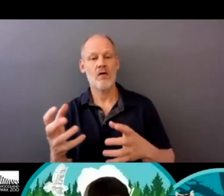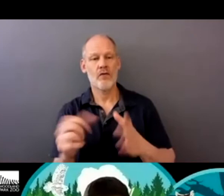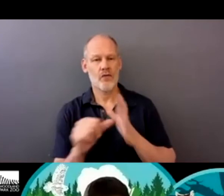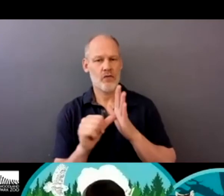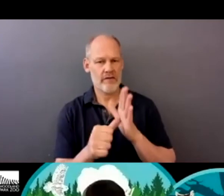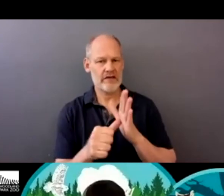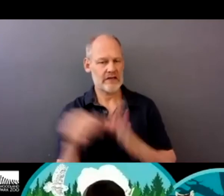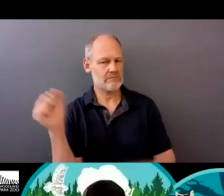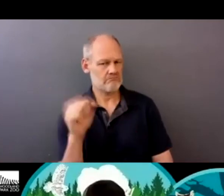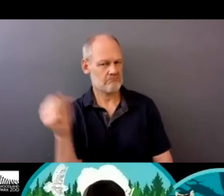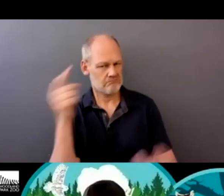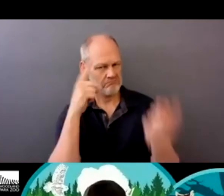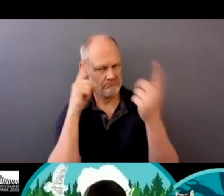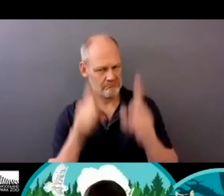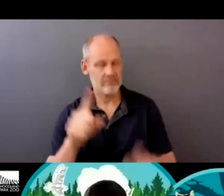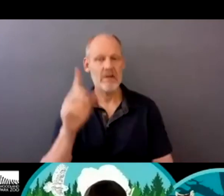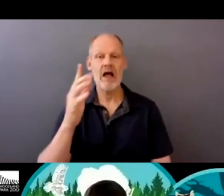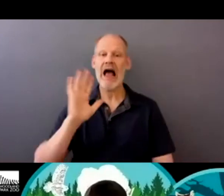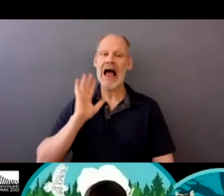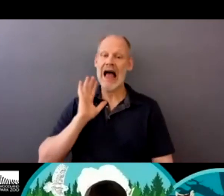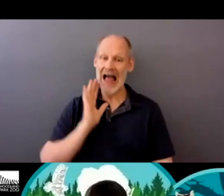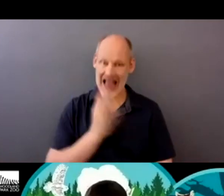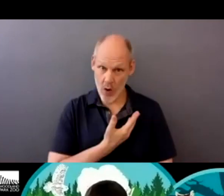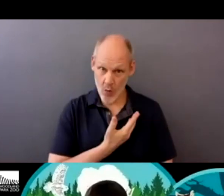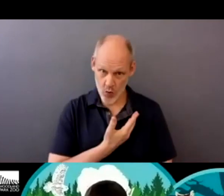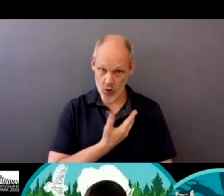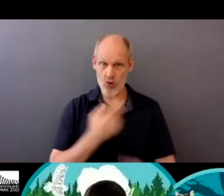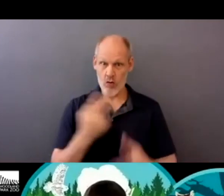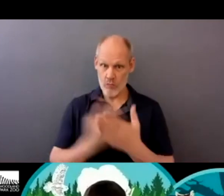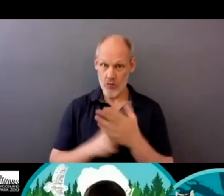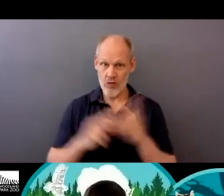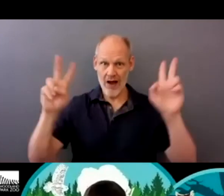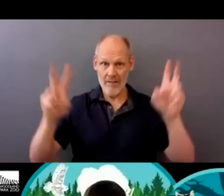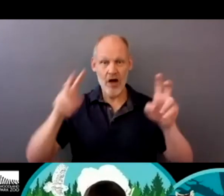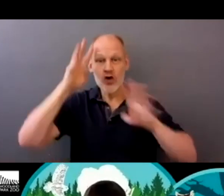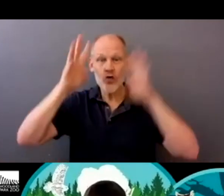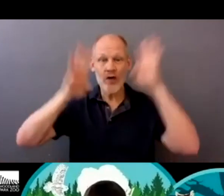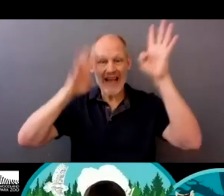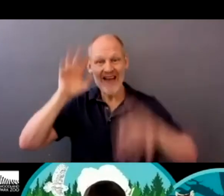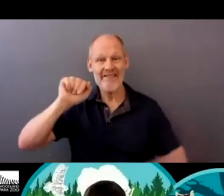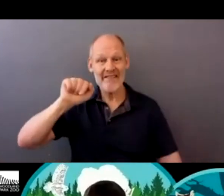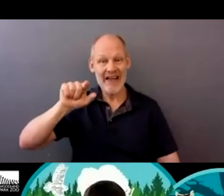What we learned from our creative aging artwork discussions, some of the best way to engage people